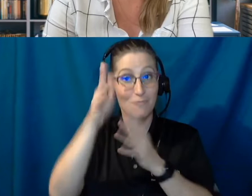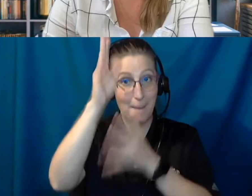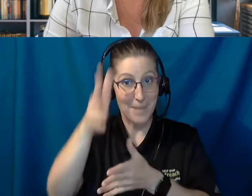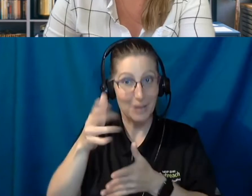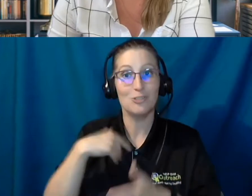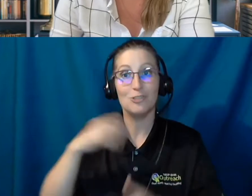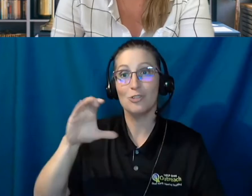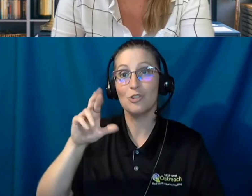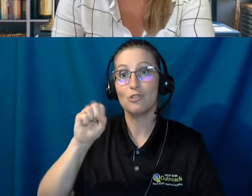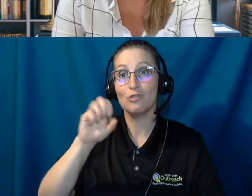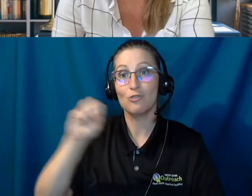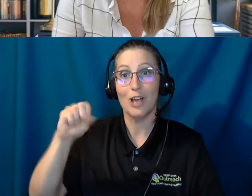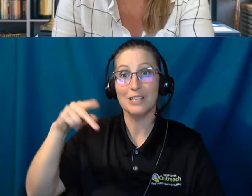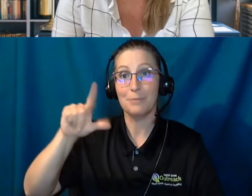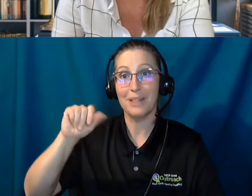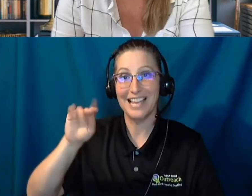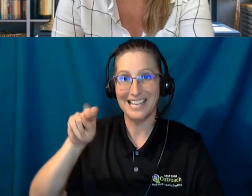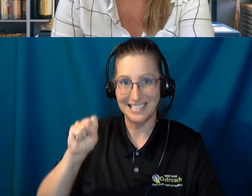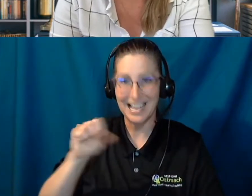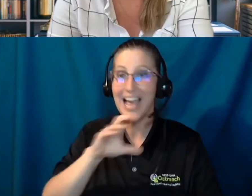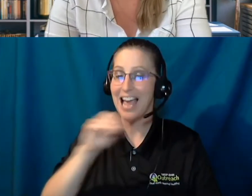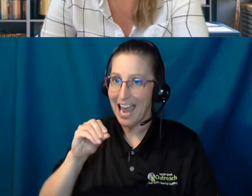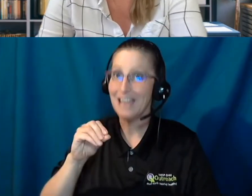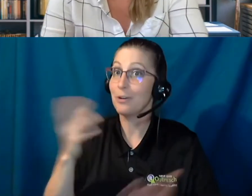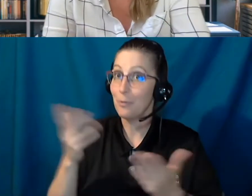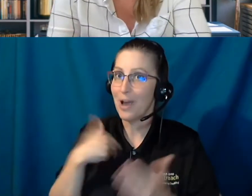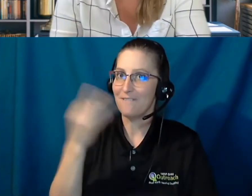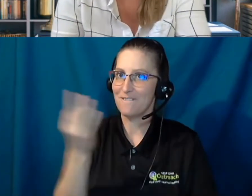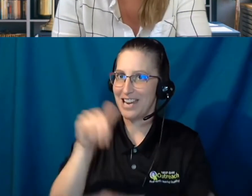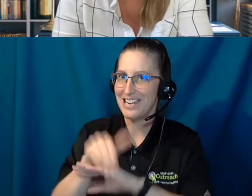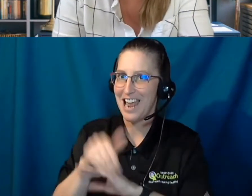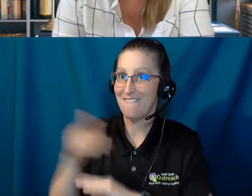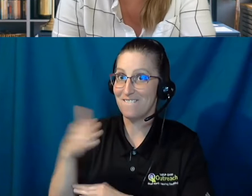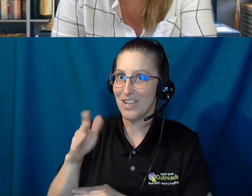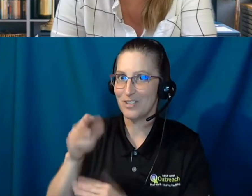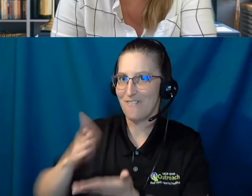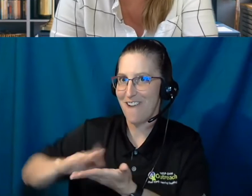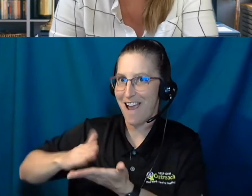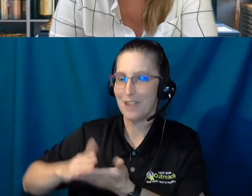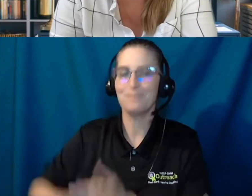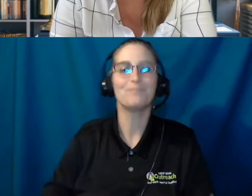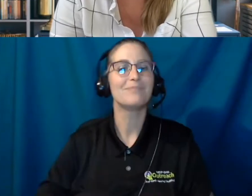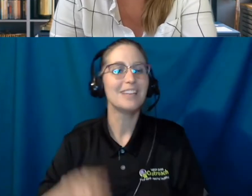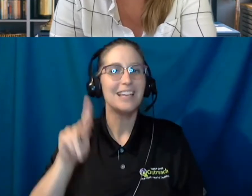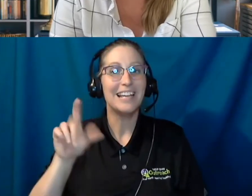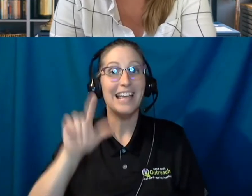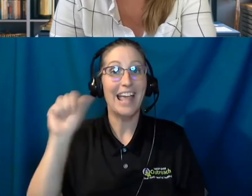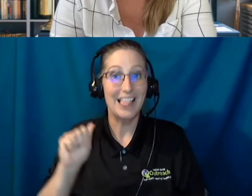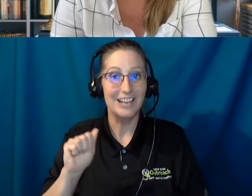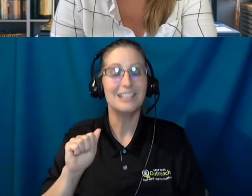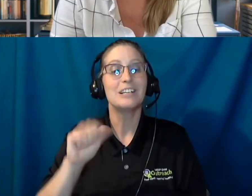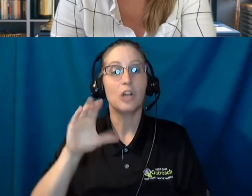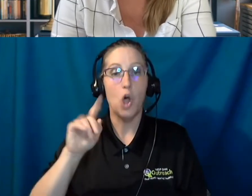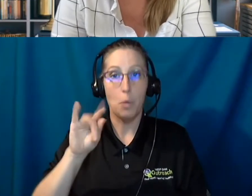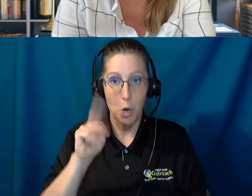night fish fries. Kayla Coburn is the newest Education Specialist for California